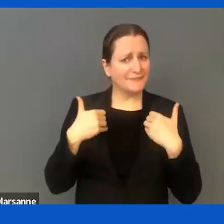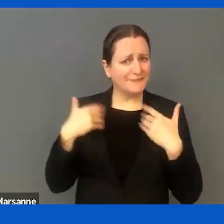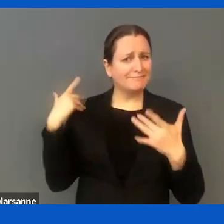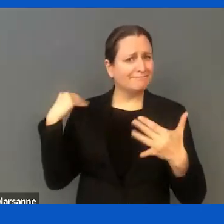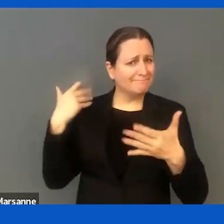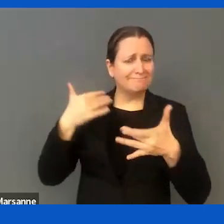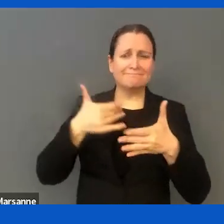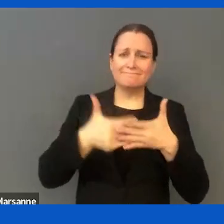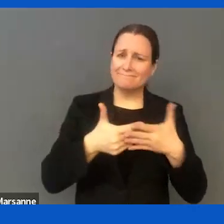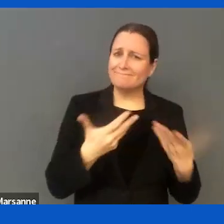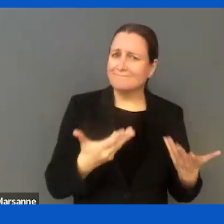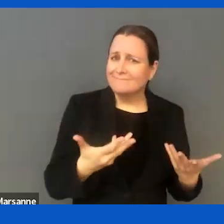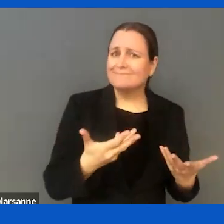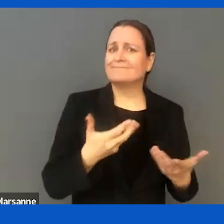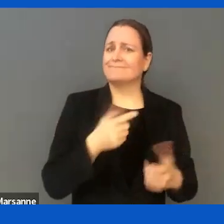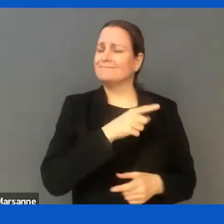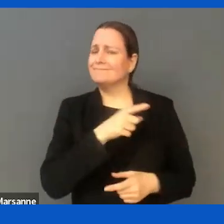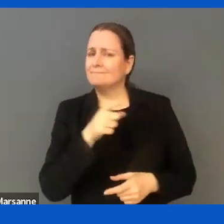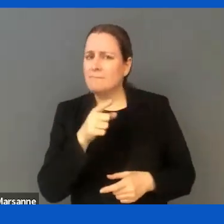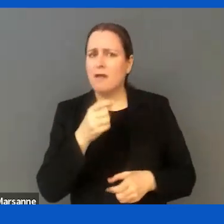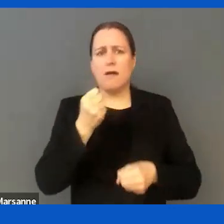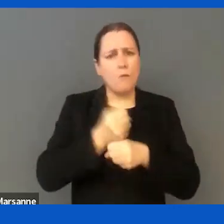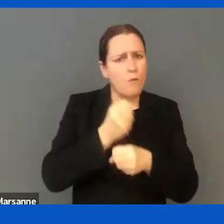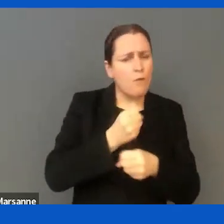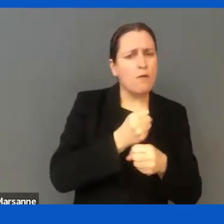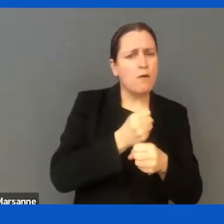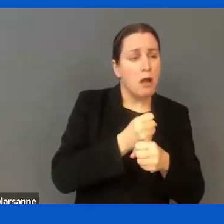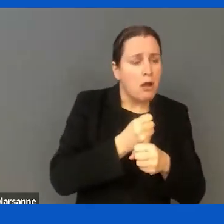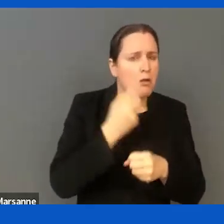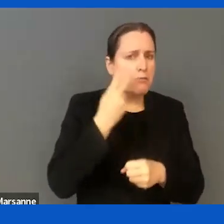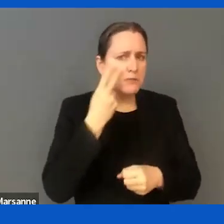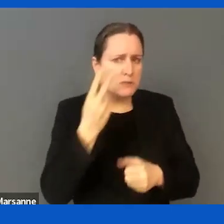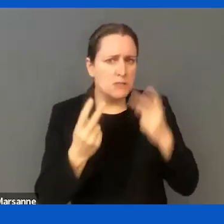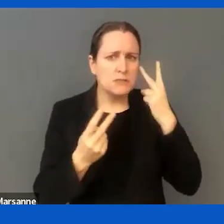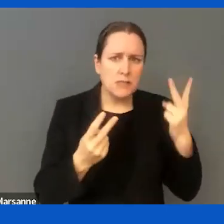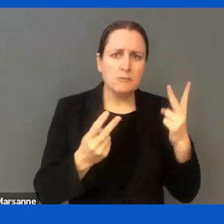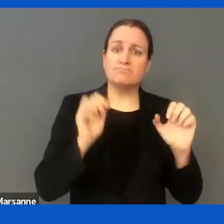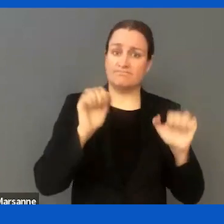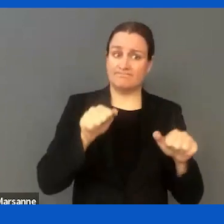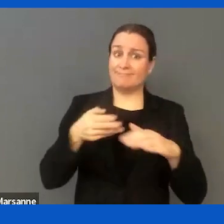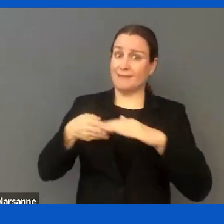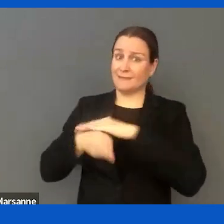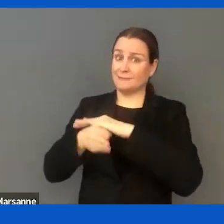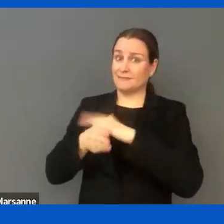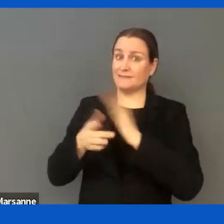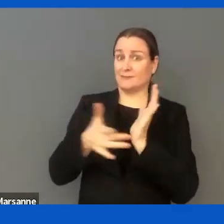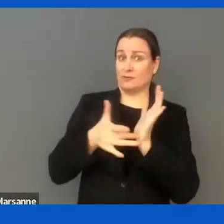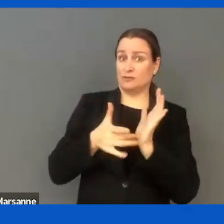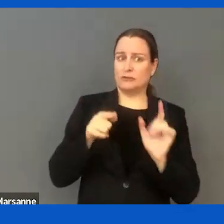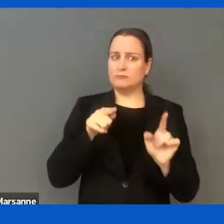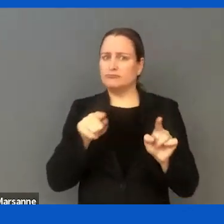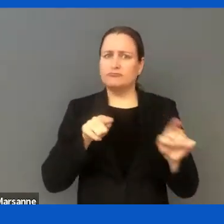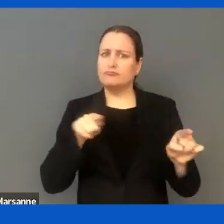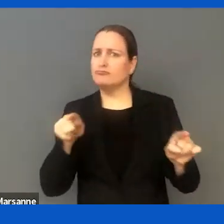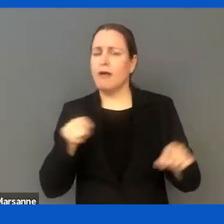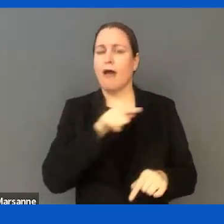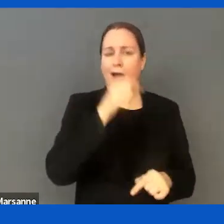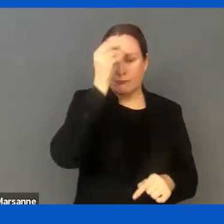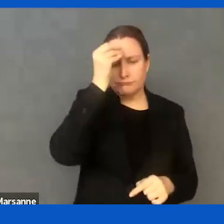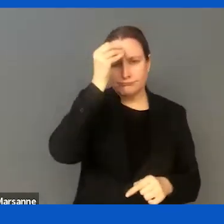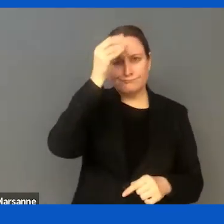accessibility knowledge in their career. So ... then where people haven't got a clue. And so